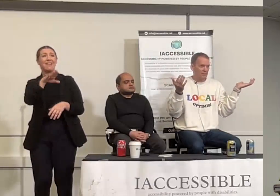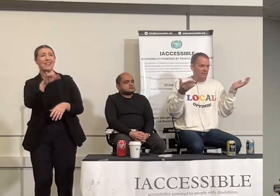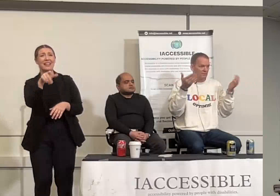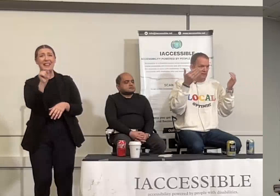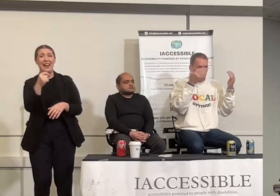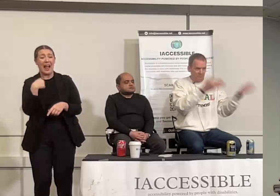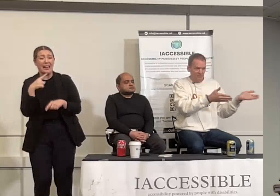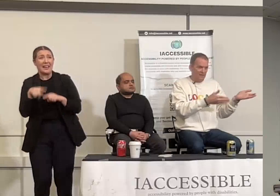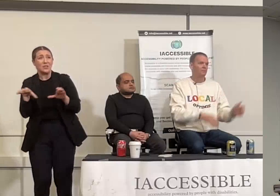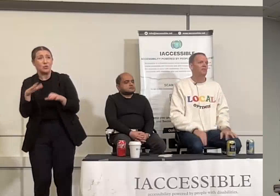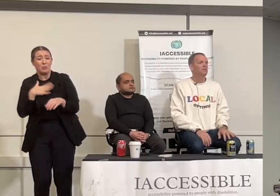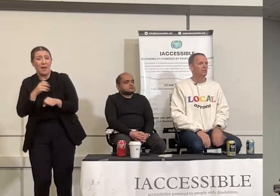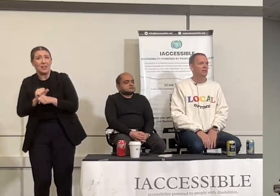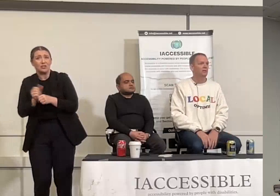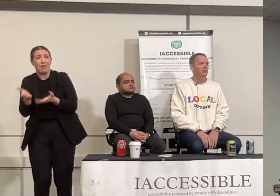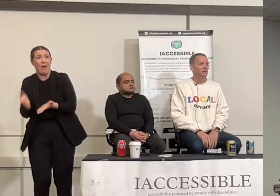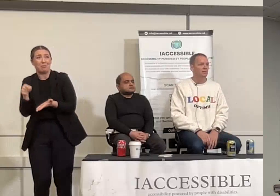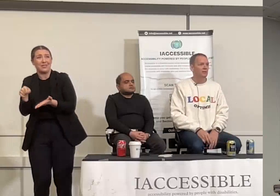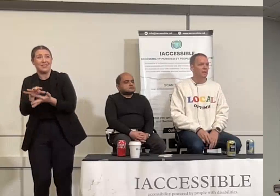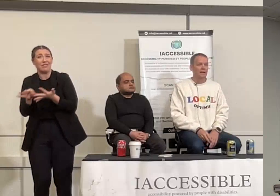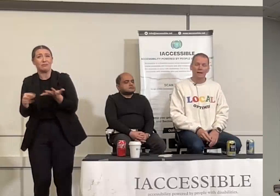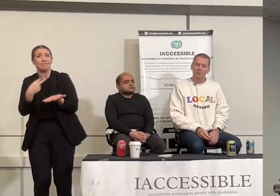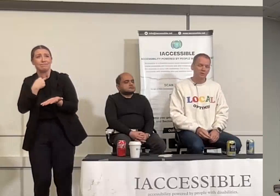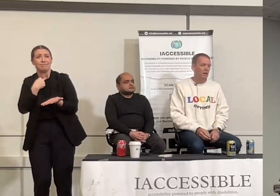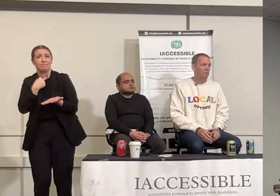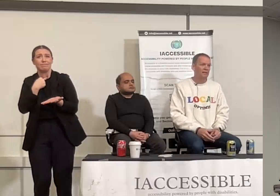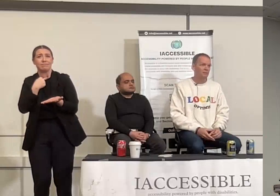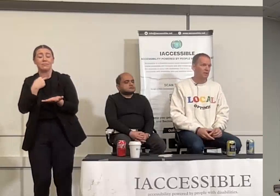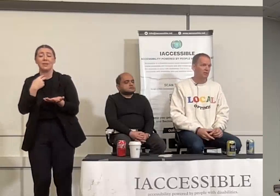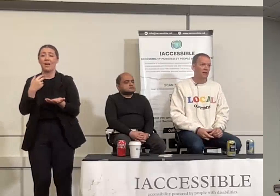job because of this feature, I'm going to do my best to make sure